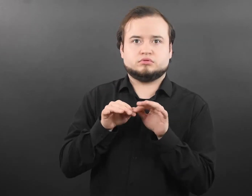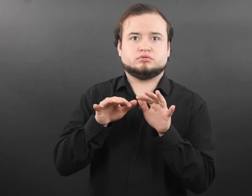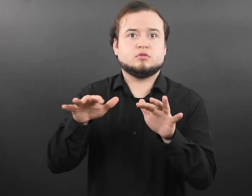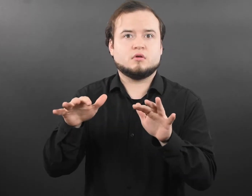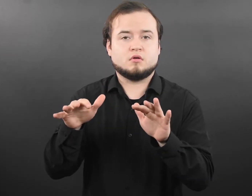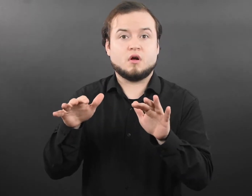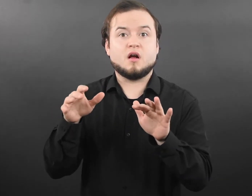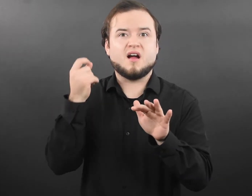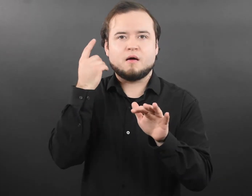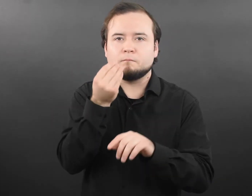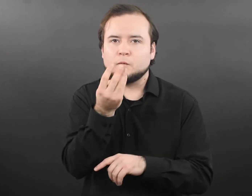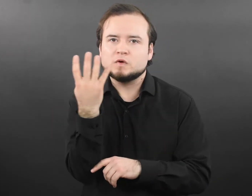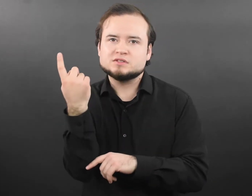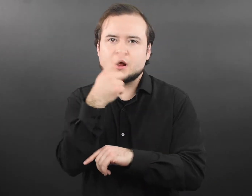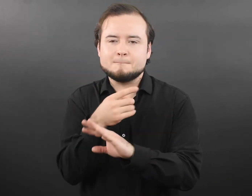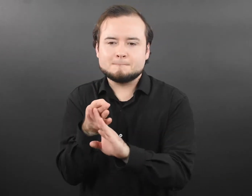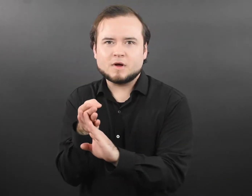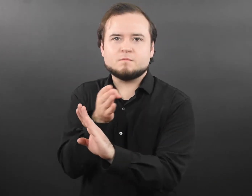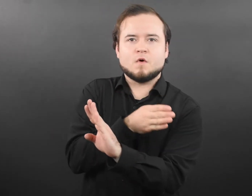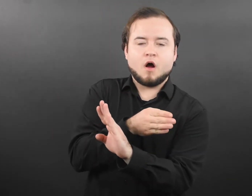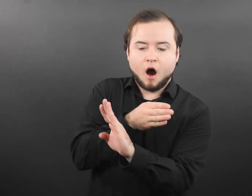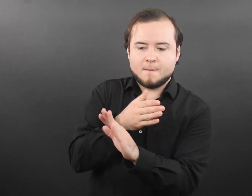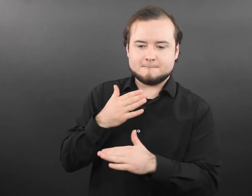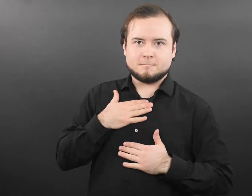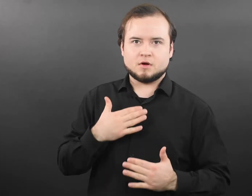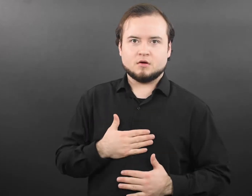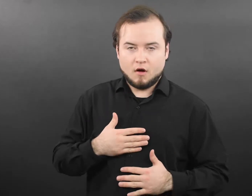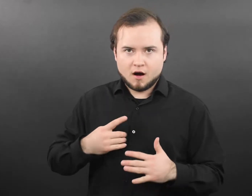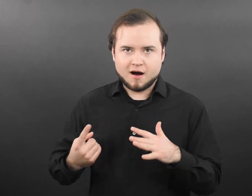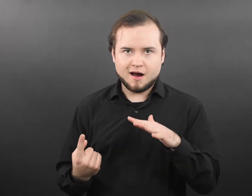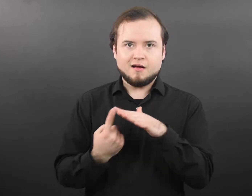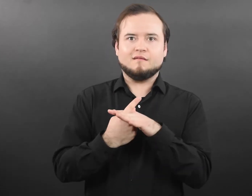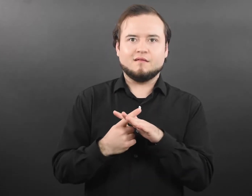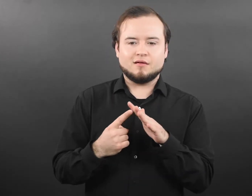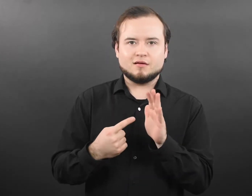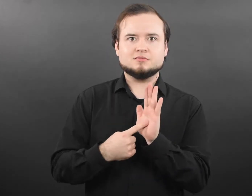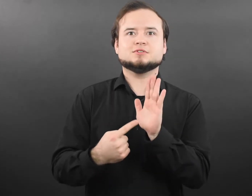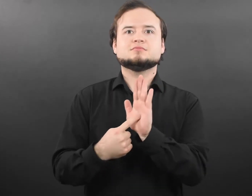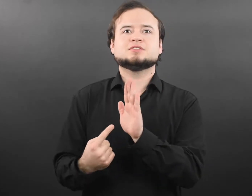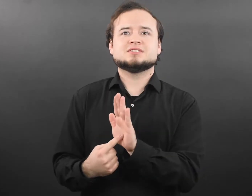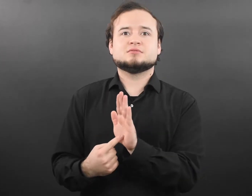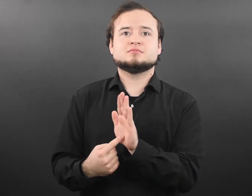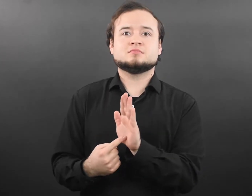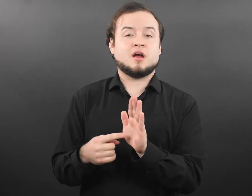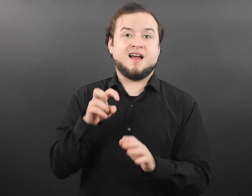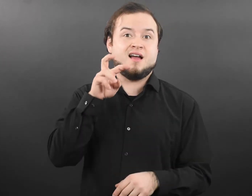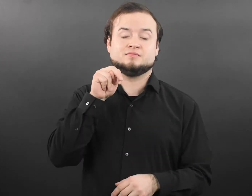You can spread COVID-19 to others starting a couple days before you have any symptoms